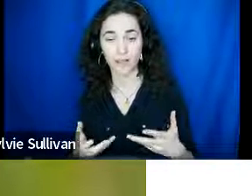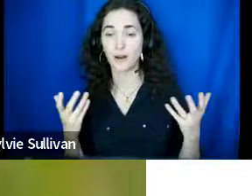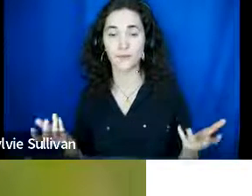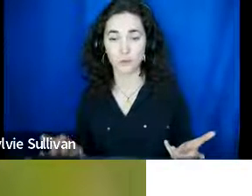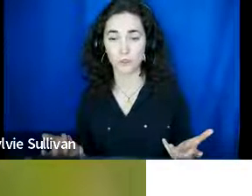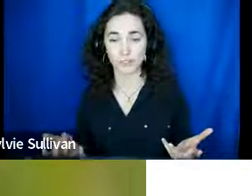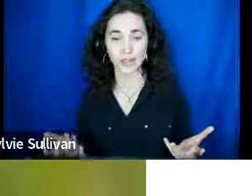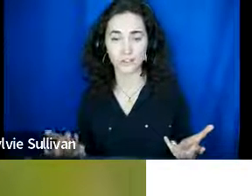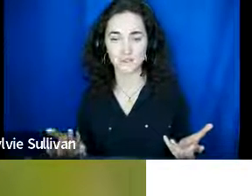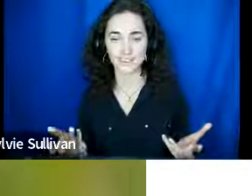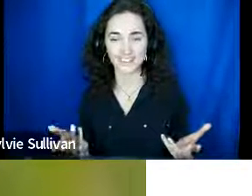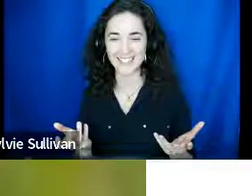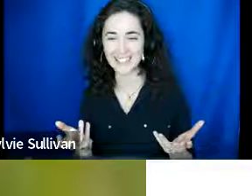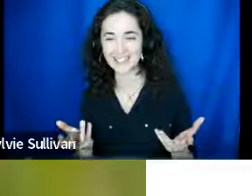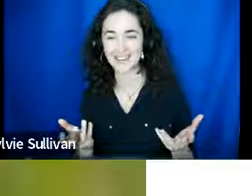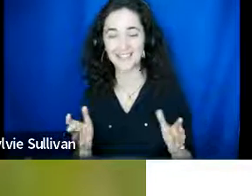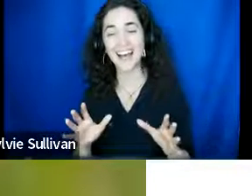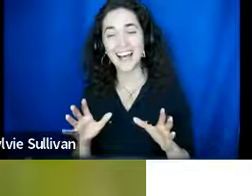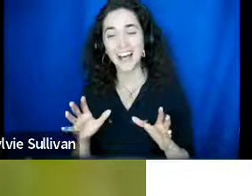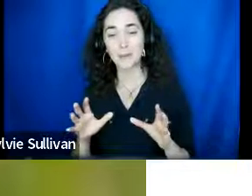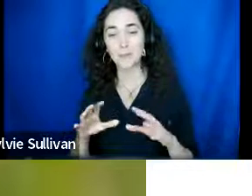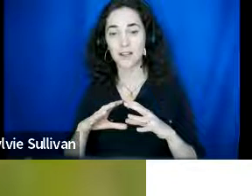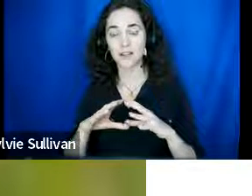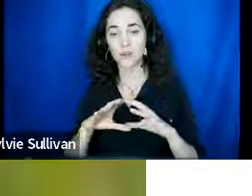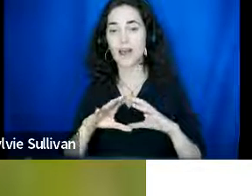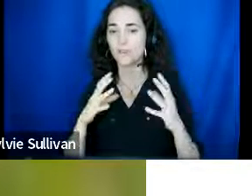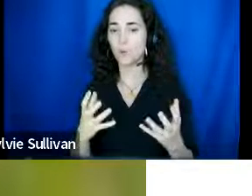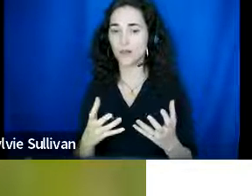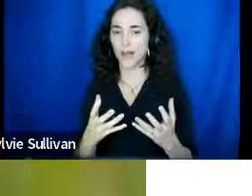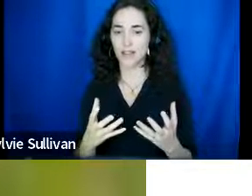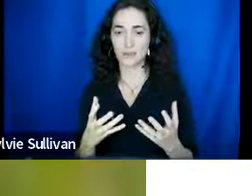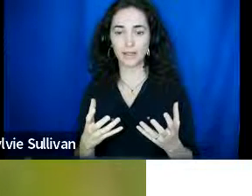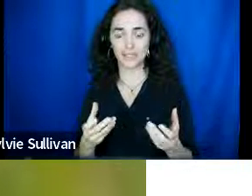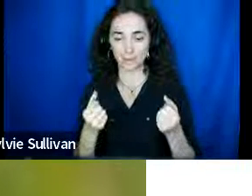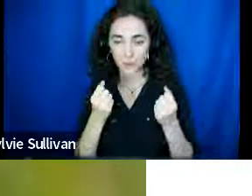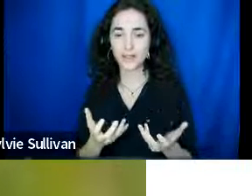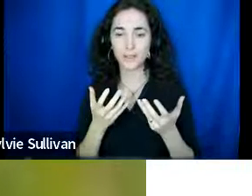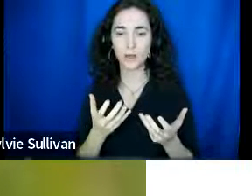I don't have a sports analogy but you get the gist, so everyone has an ability.